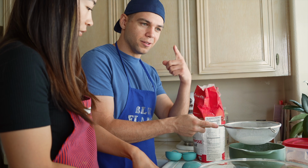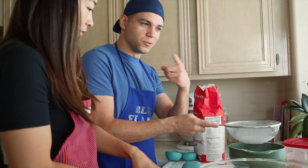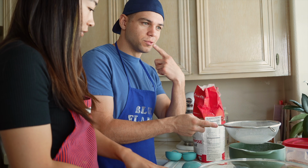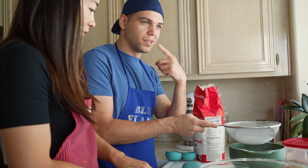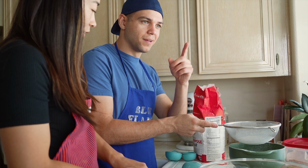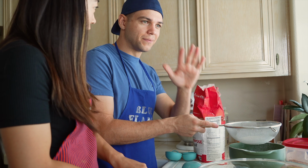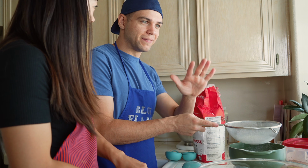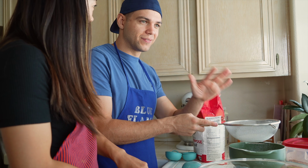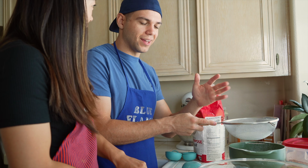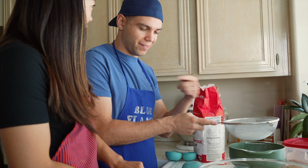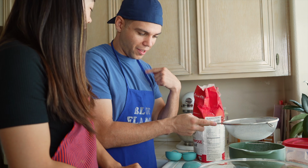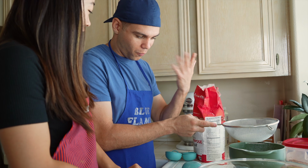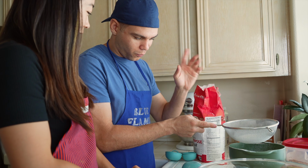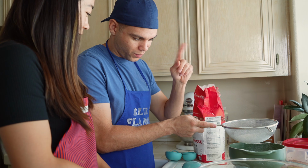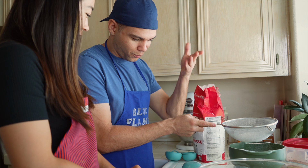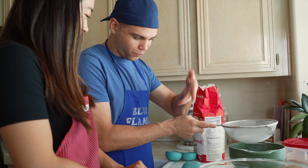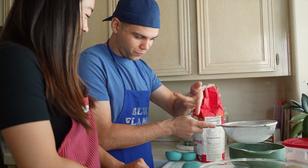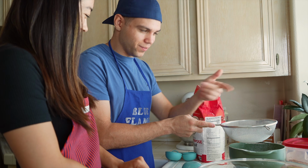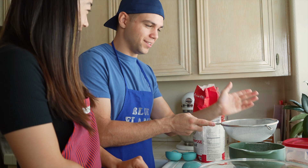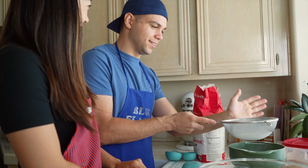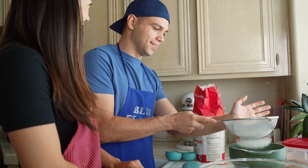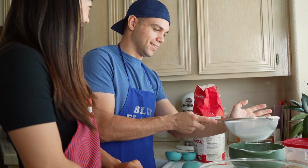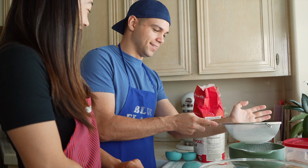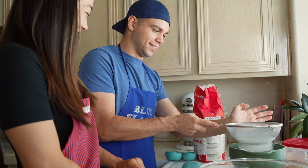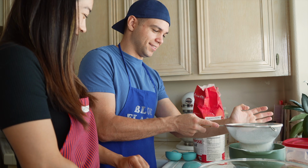R: I thought you said 55 and I already went over with a little